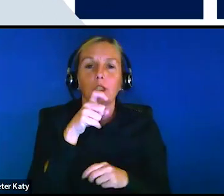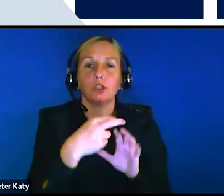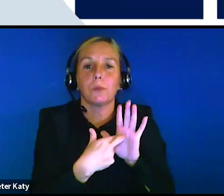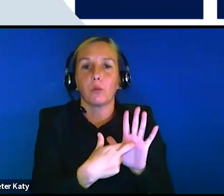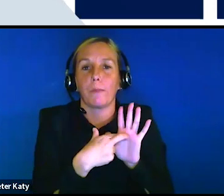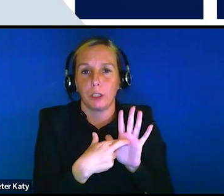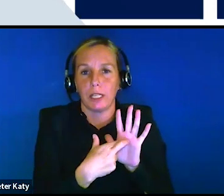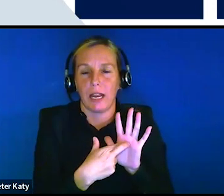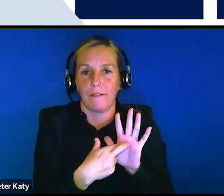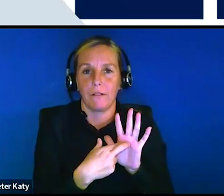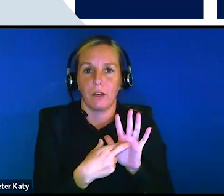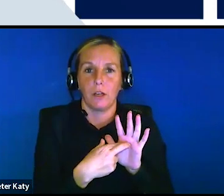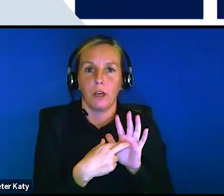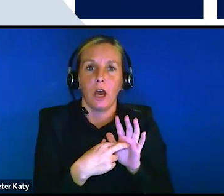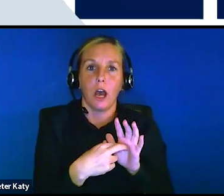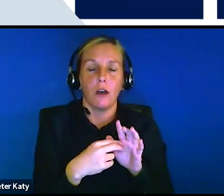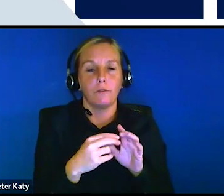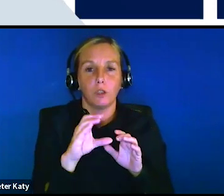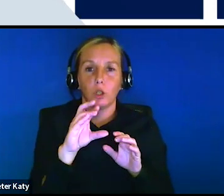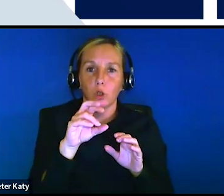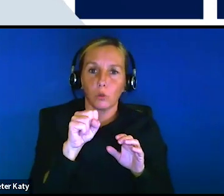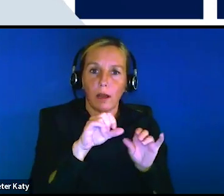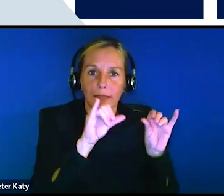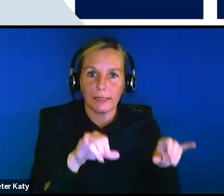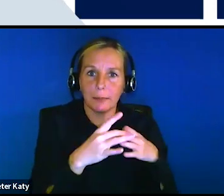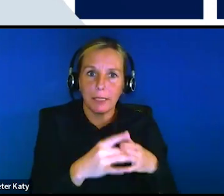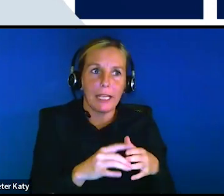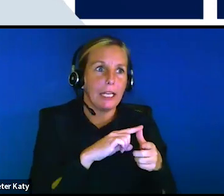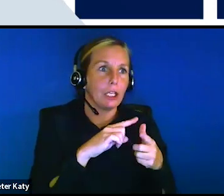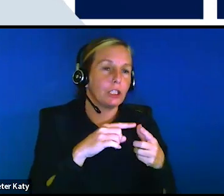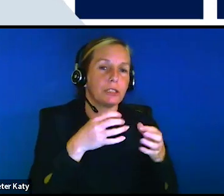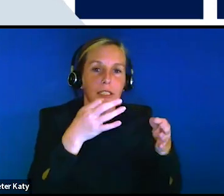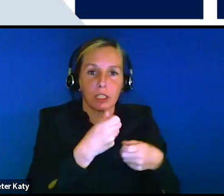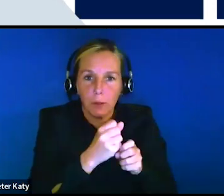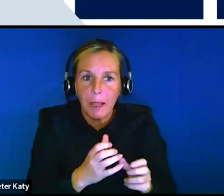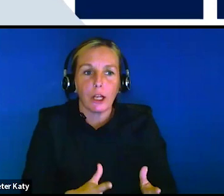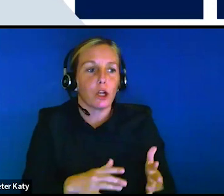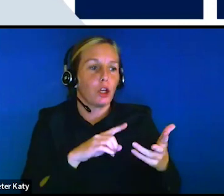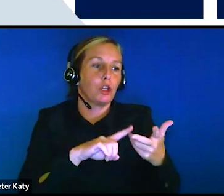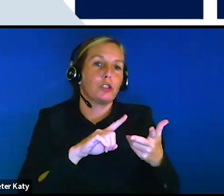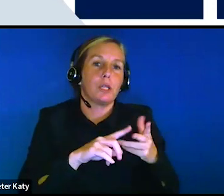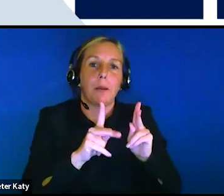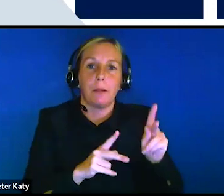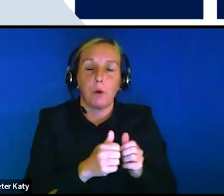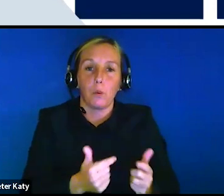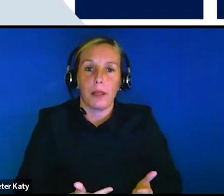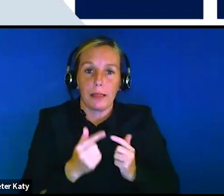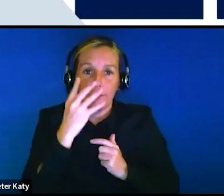of cross system leaders, change agents, decision-makers and people with lived experience from your region